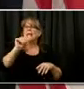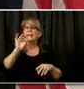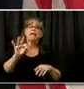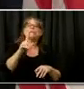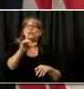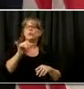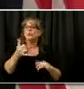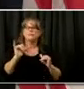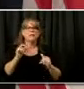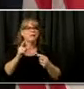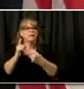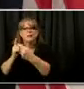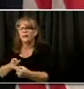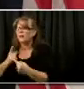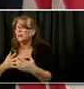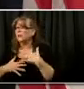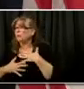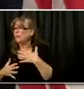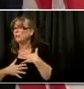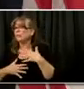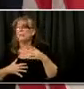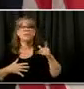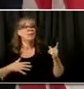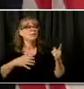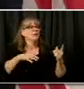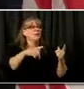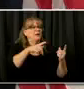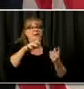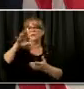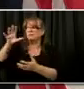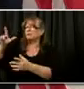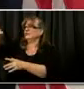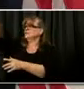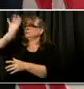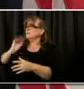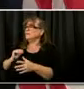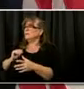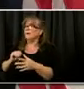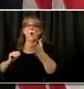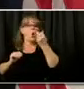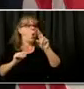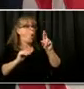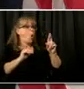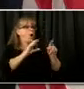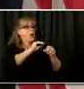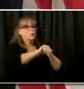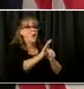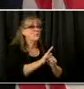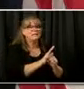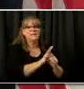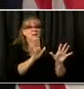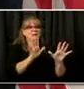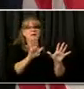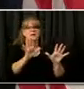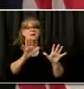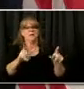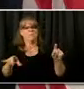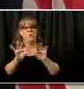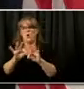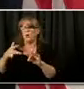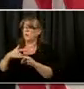contagious and and might be a danger to loved ones or people you associate with so if you do have uh